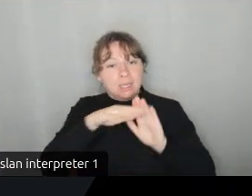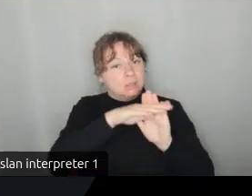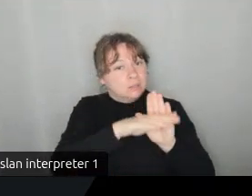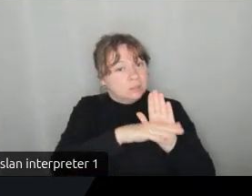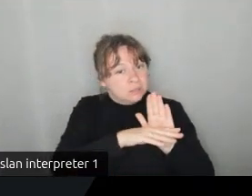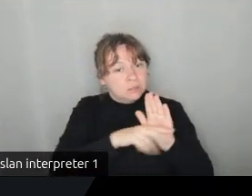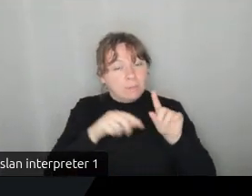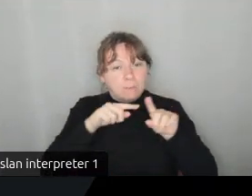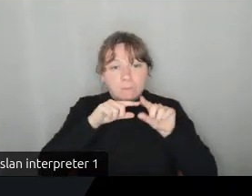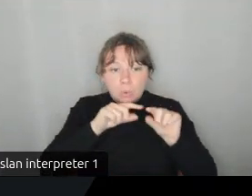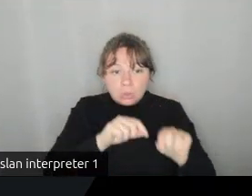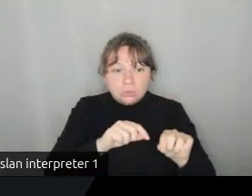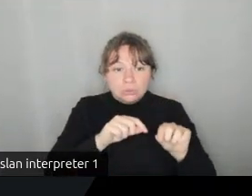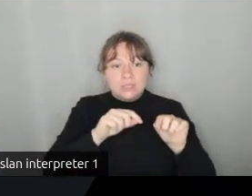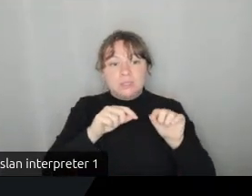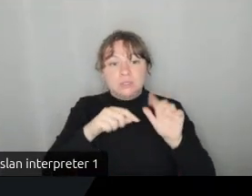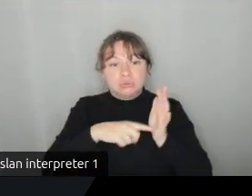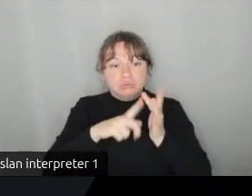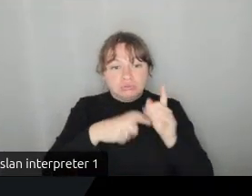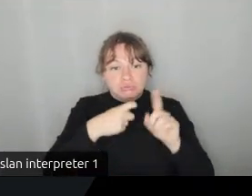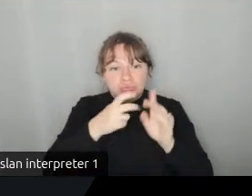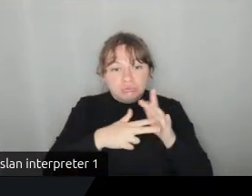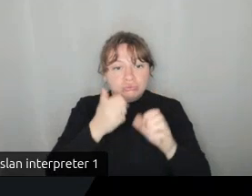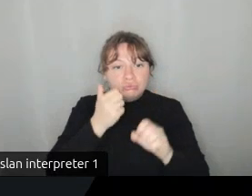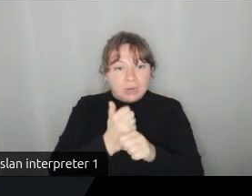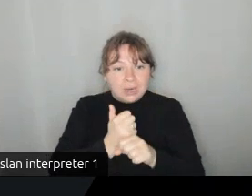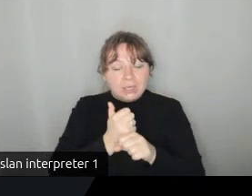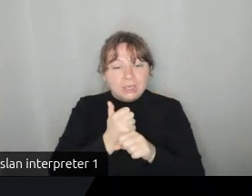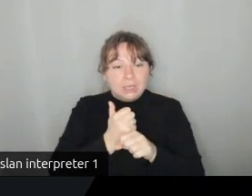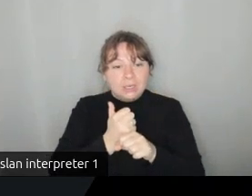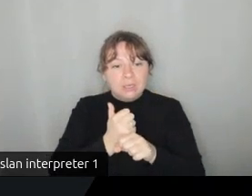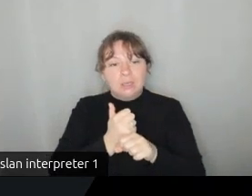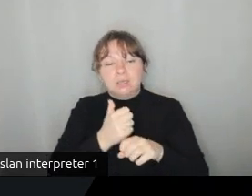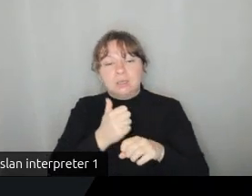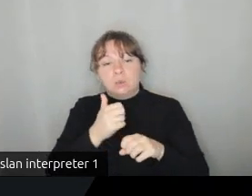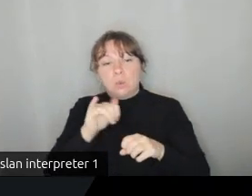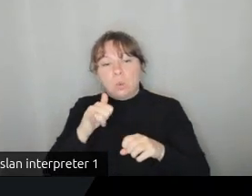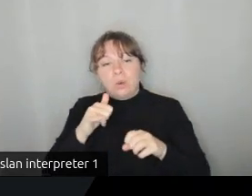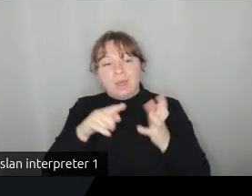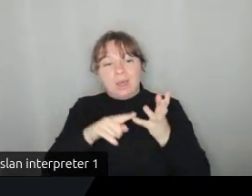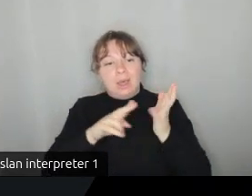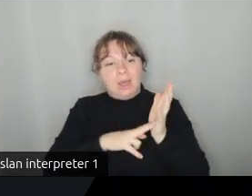and unborn child condition. You don't see them all the time, but you do see them. Um I also have